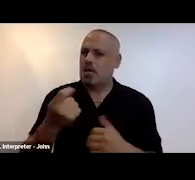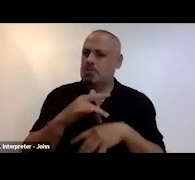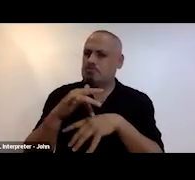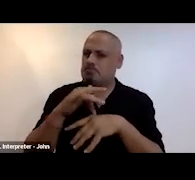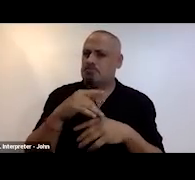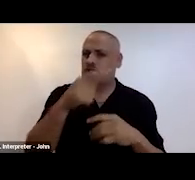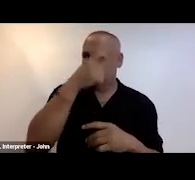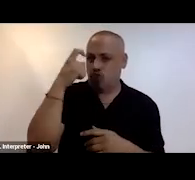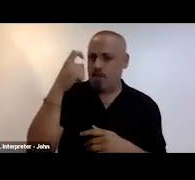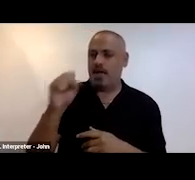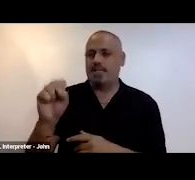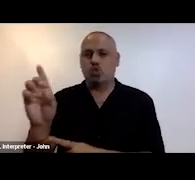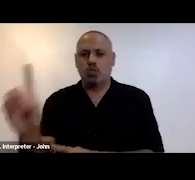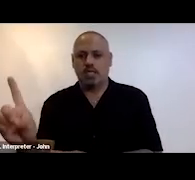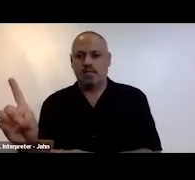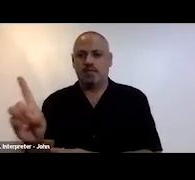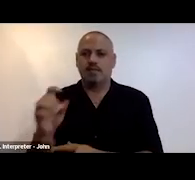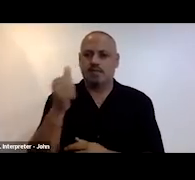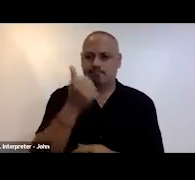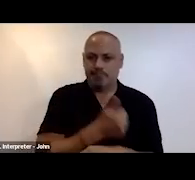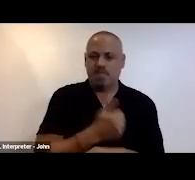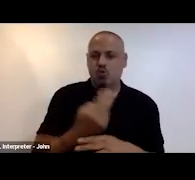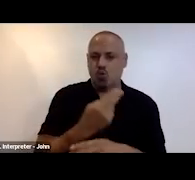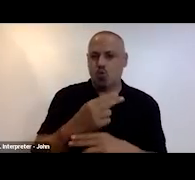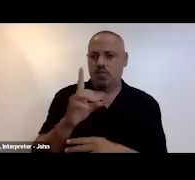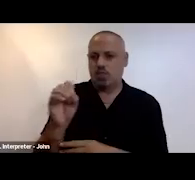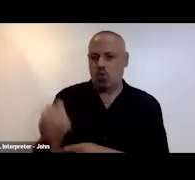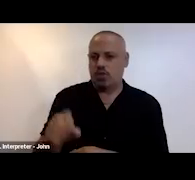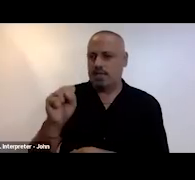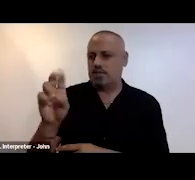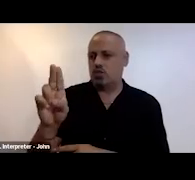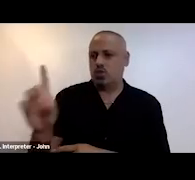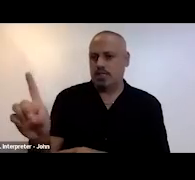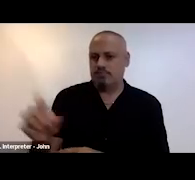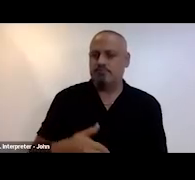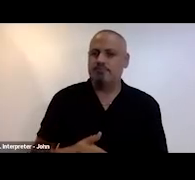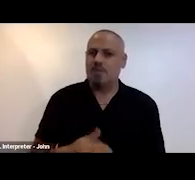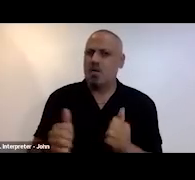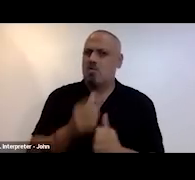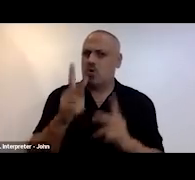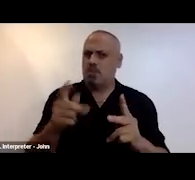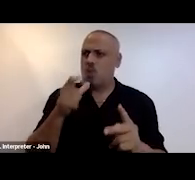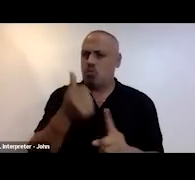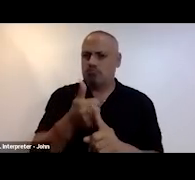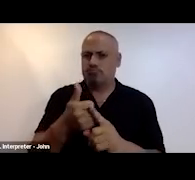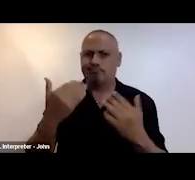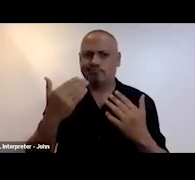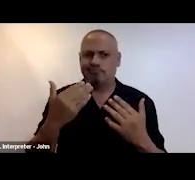and substance use disorders 'cause they are really relevant here and often found among people who are experiencing homelessness.